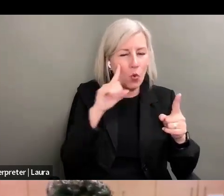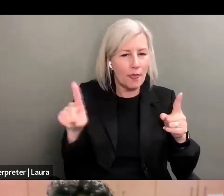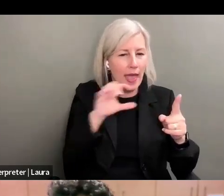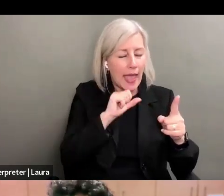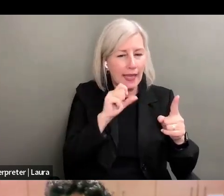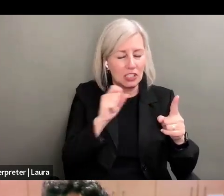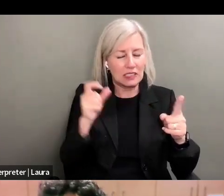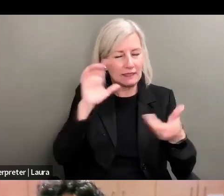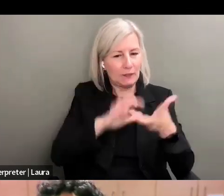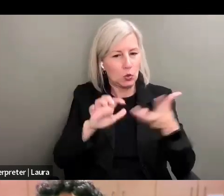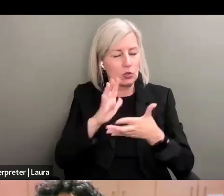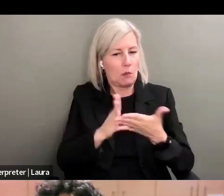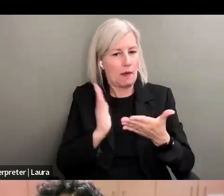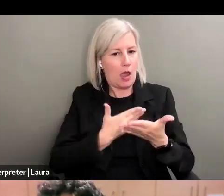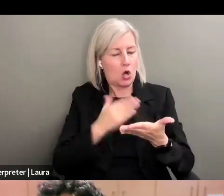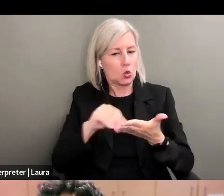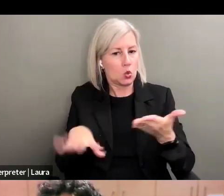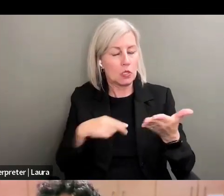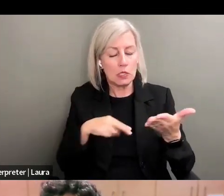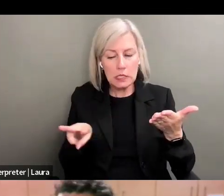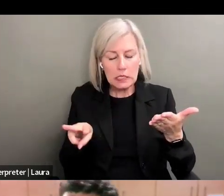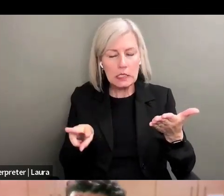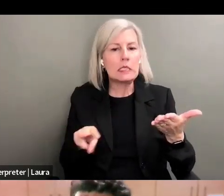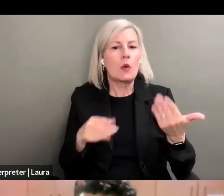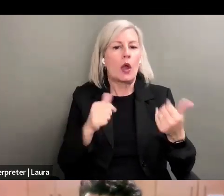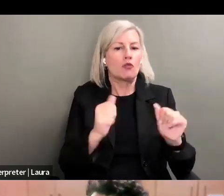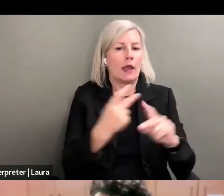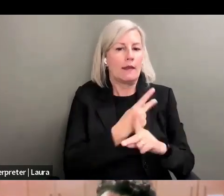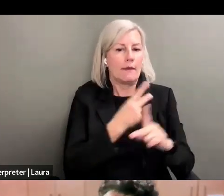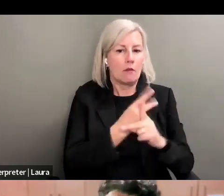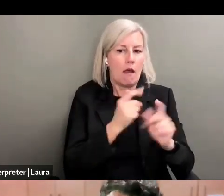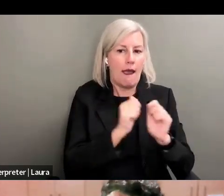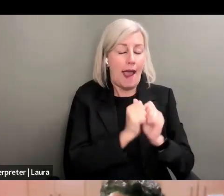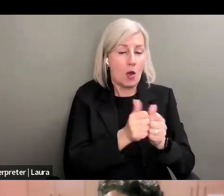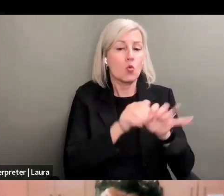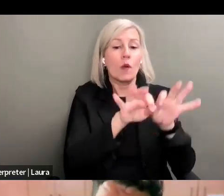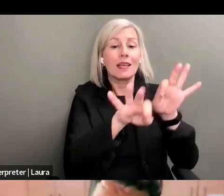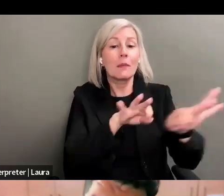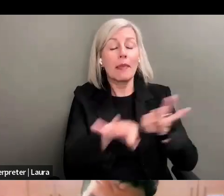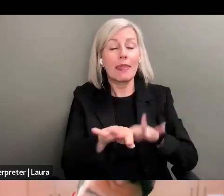So, I tried to figure out a way to explain if they had questions,